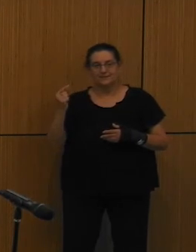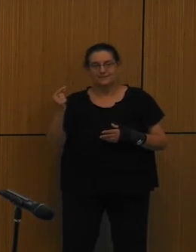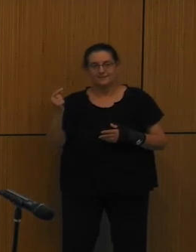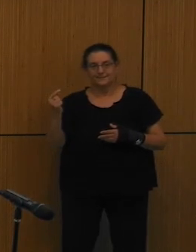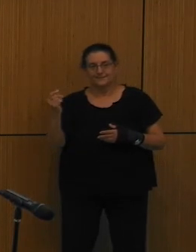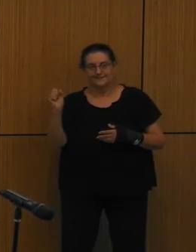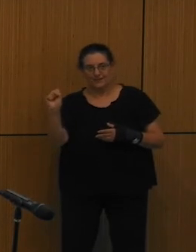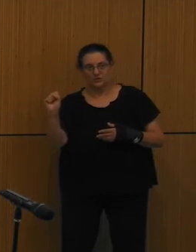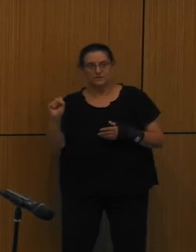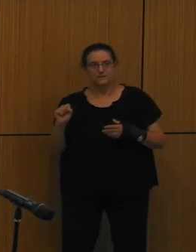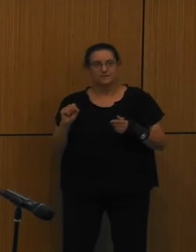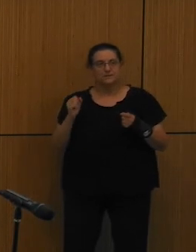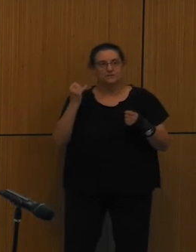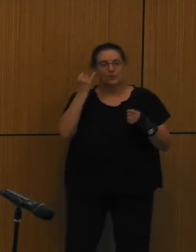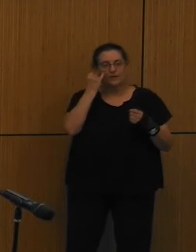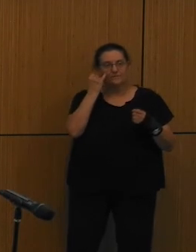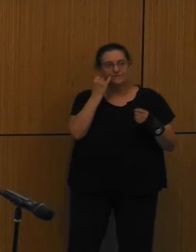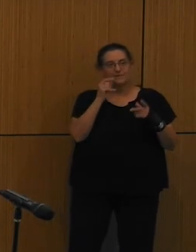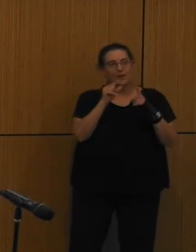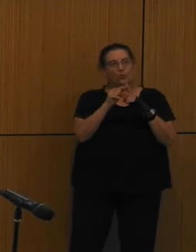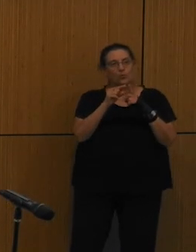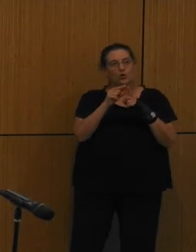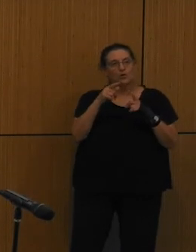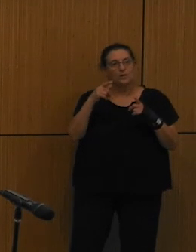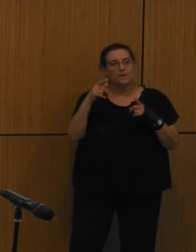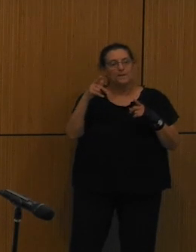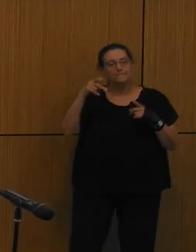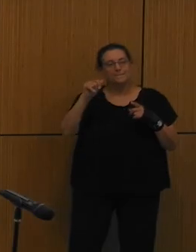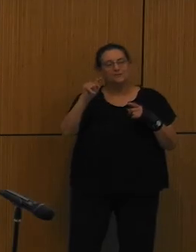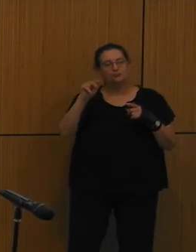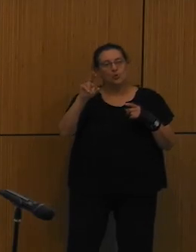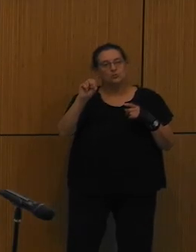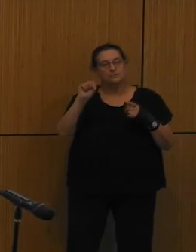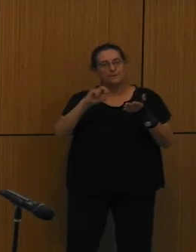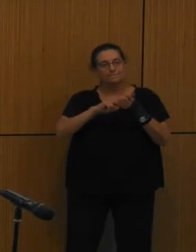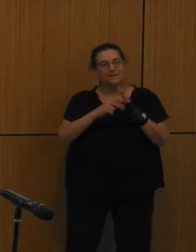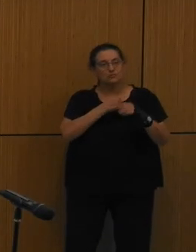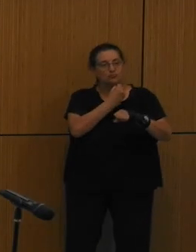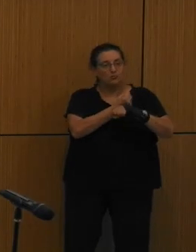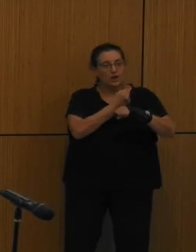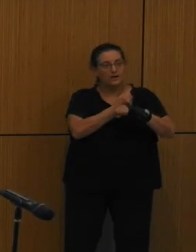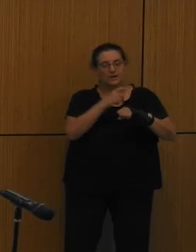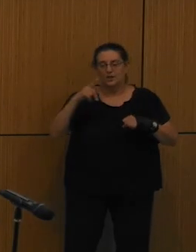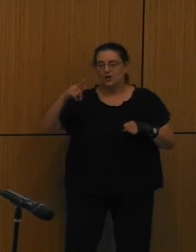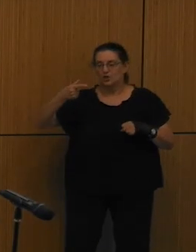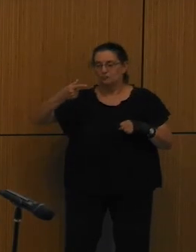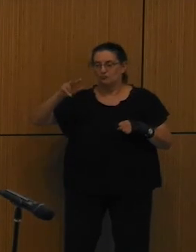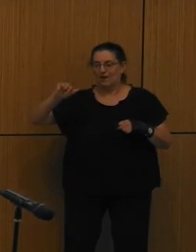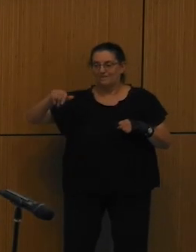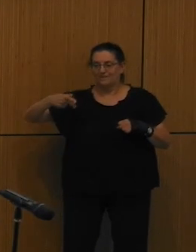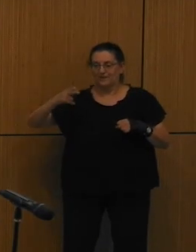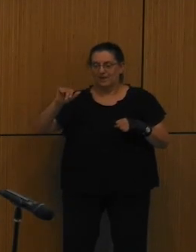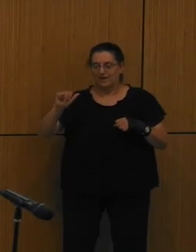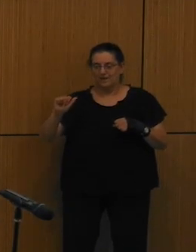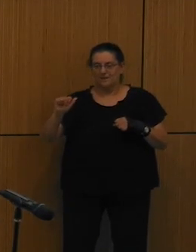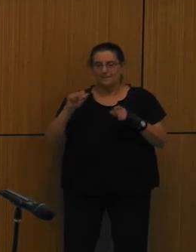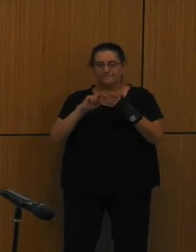if we parse the word, it comes from the Greek Petro, meaning rock and graphite, meaning, writing or really description.